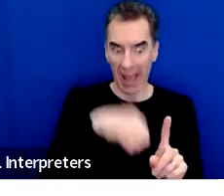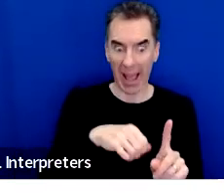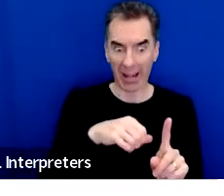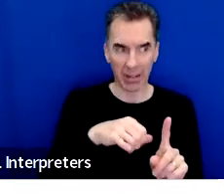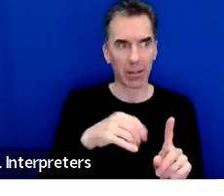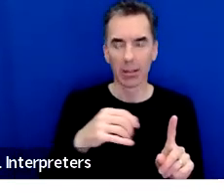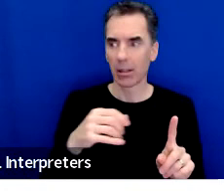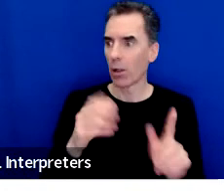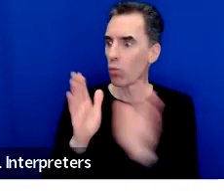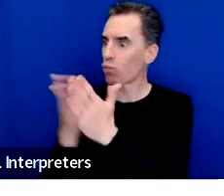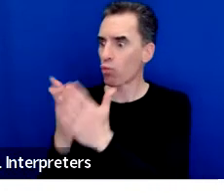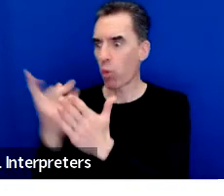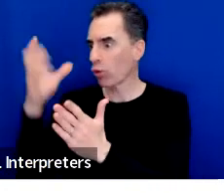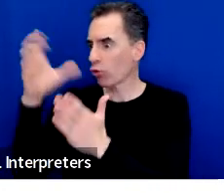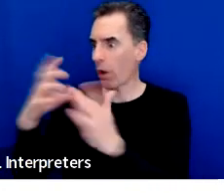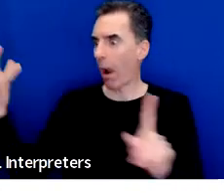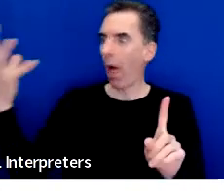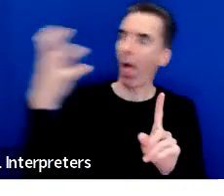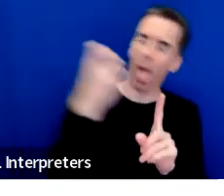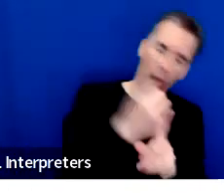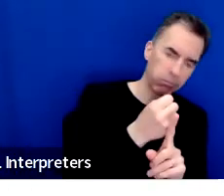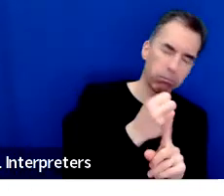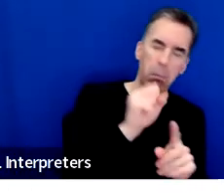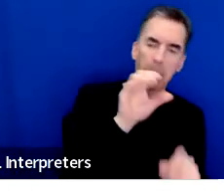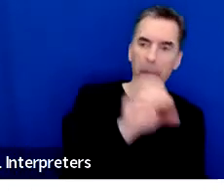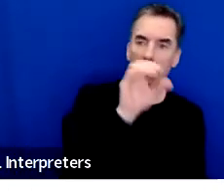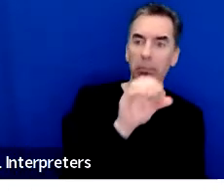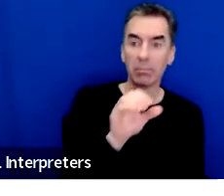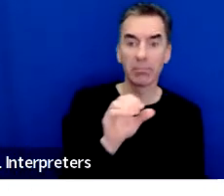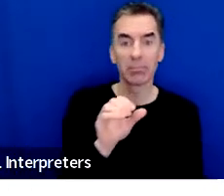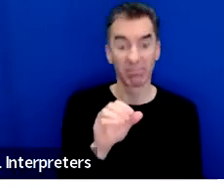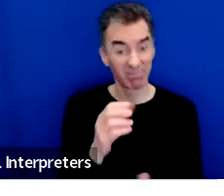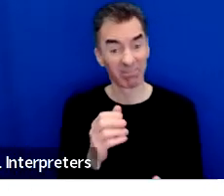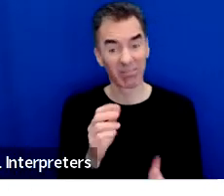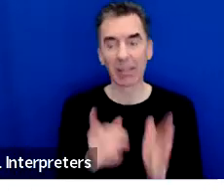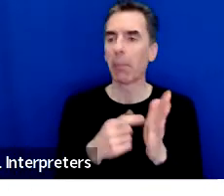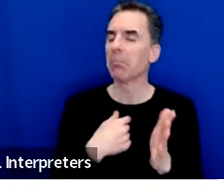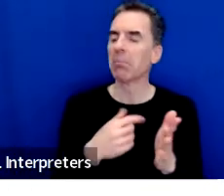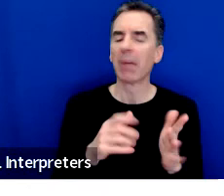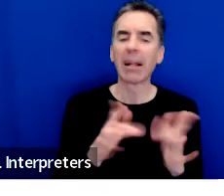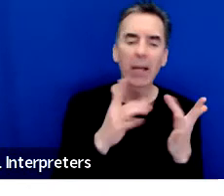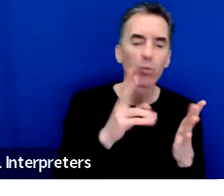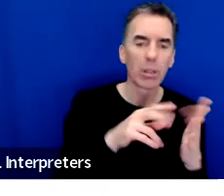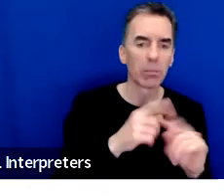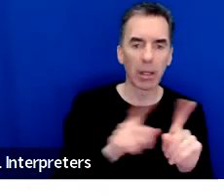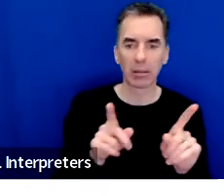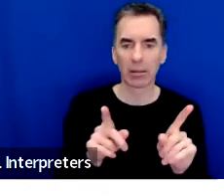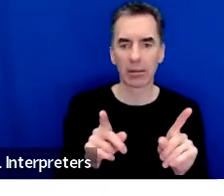just like a couple of pages or something that's kind of like a light reading. But no, right now you're going to get something